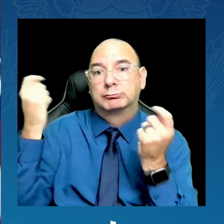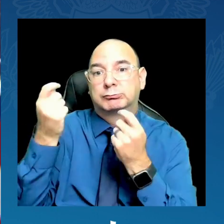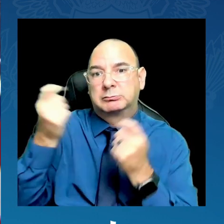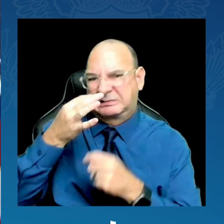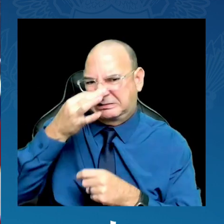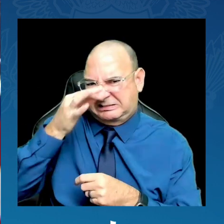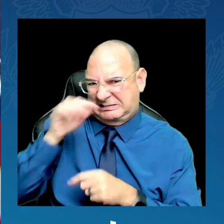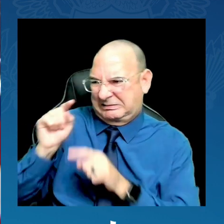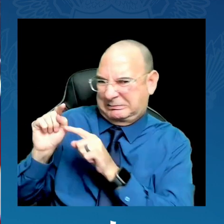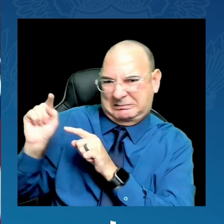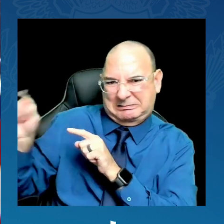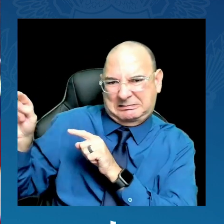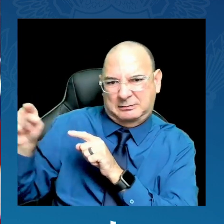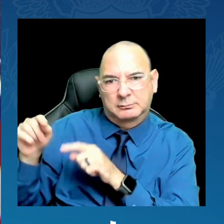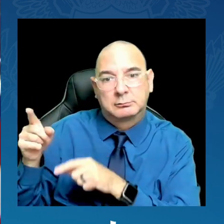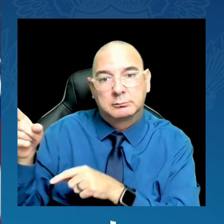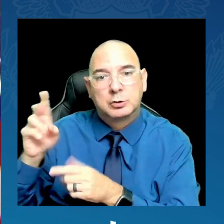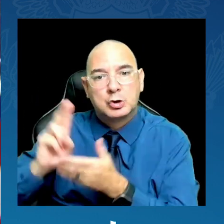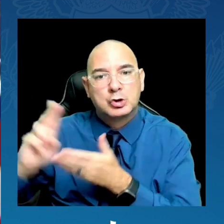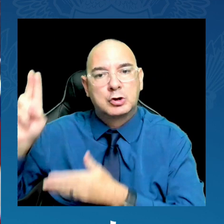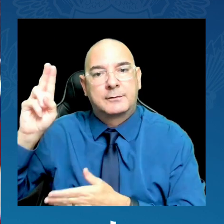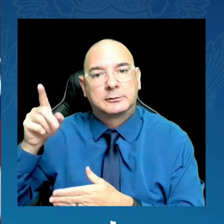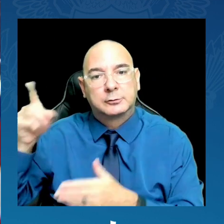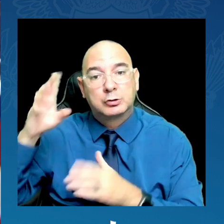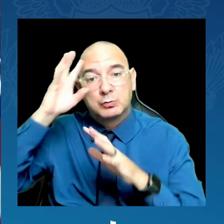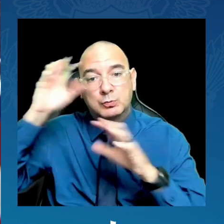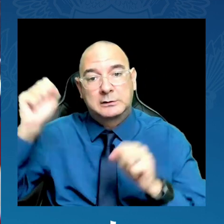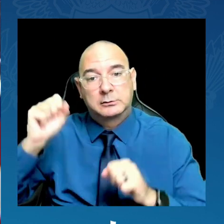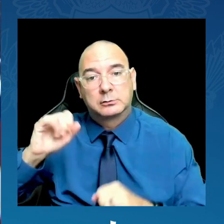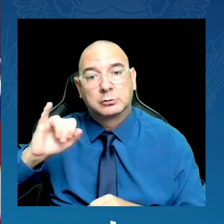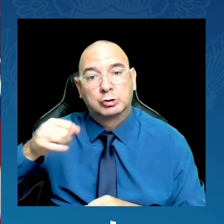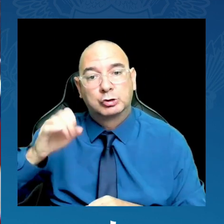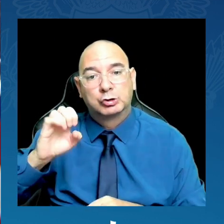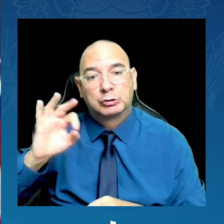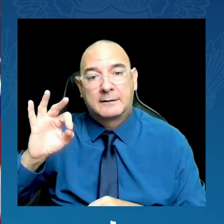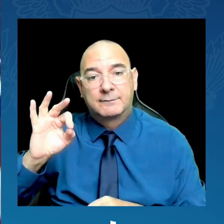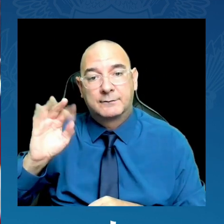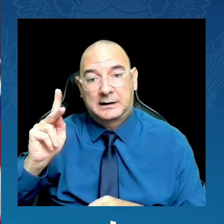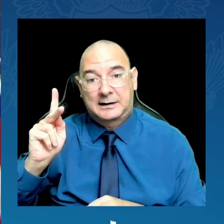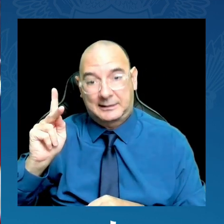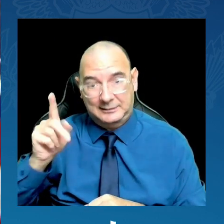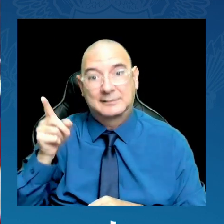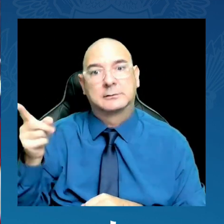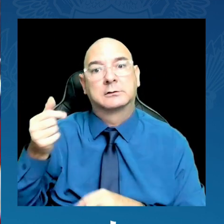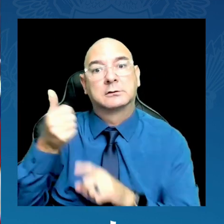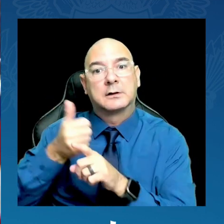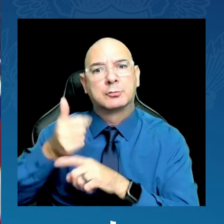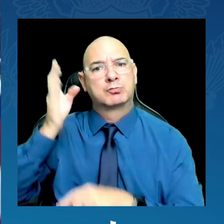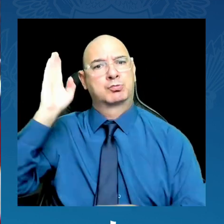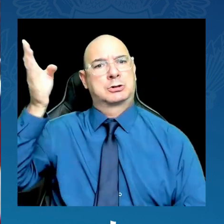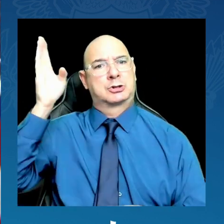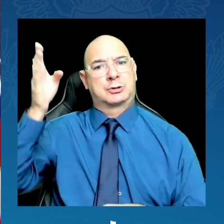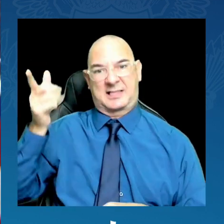President John F. Kennedy delivered an address on the future of the American space program.